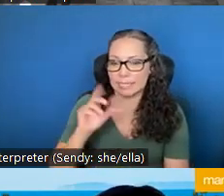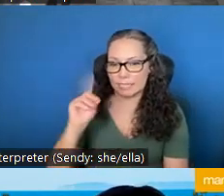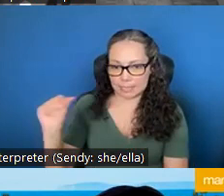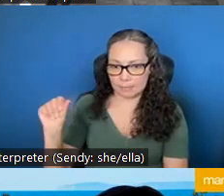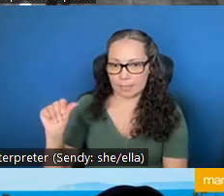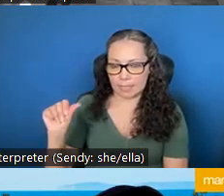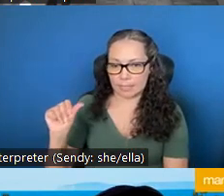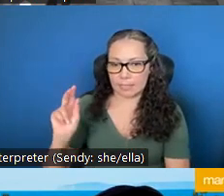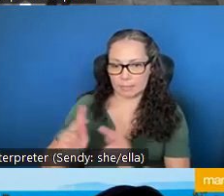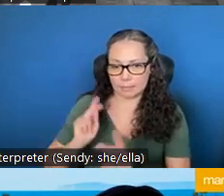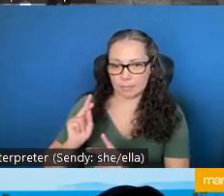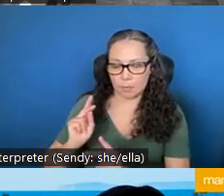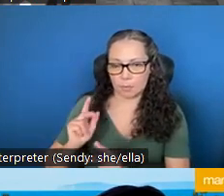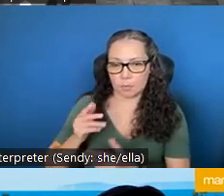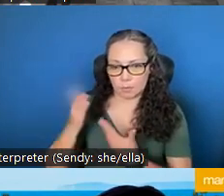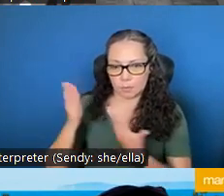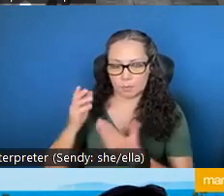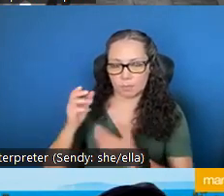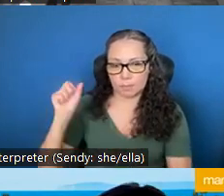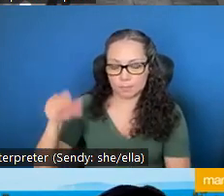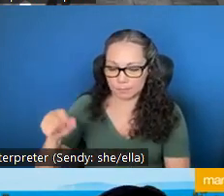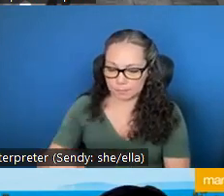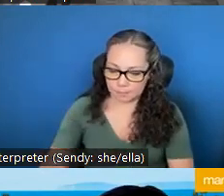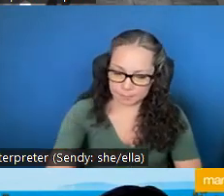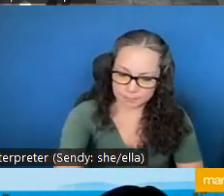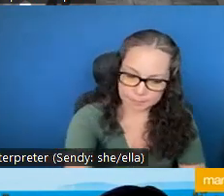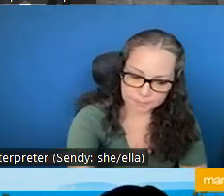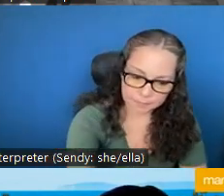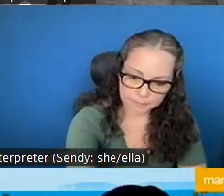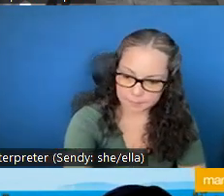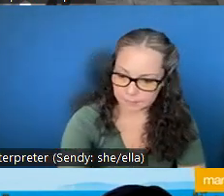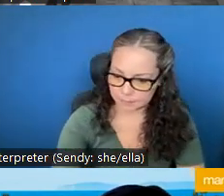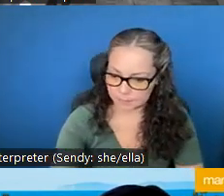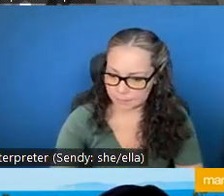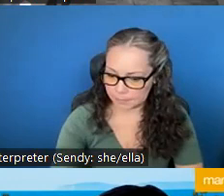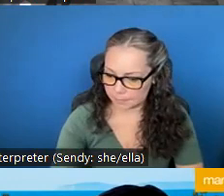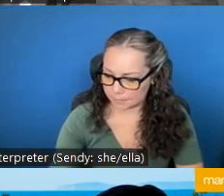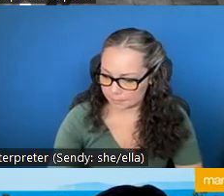Wilson other comments feedback on